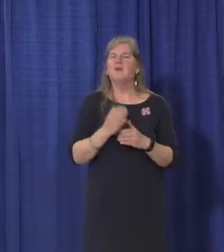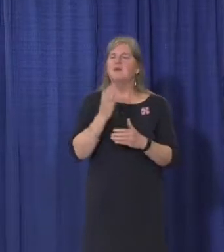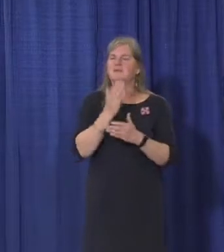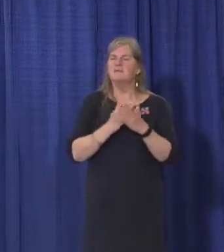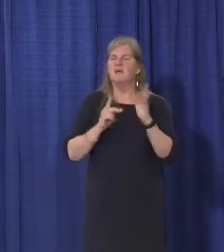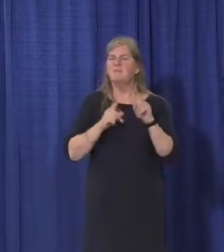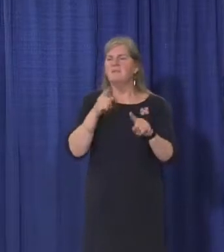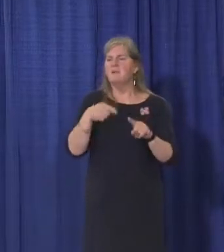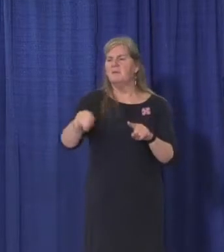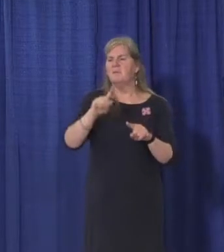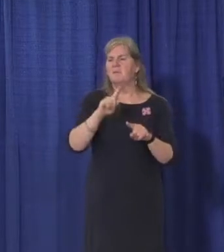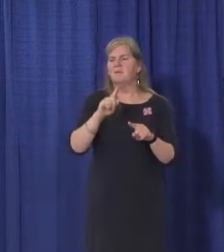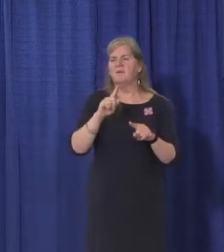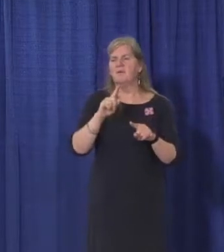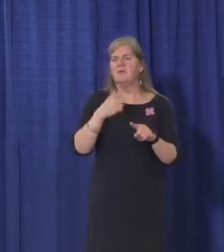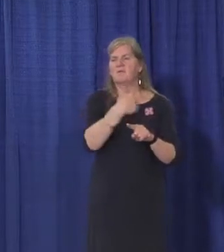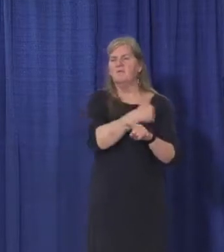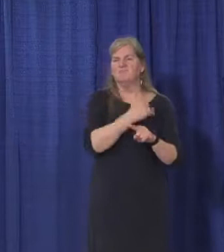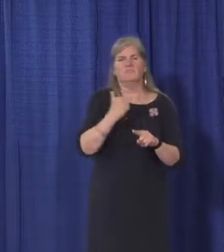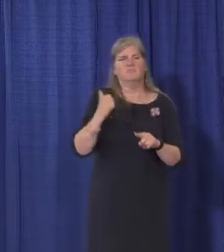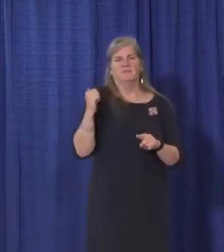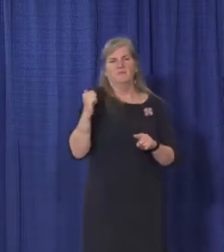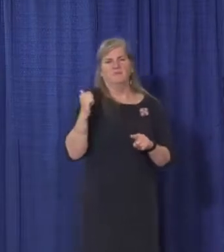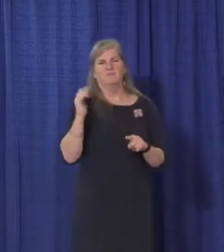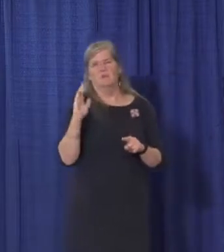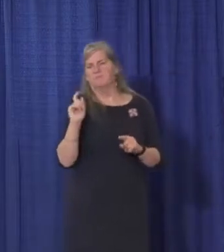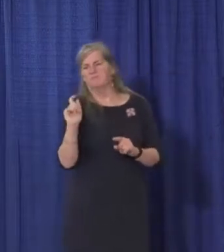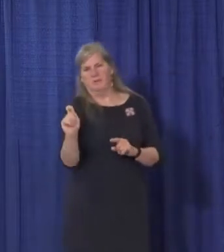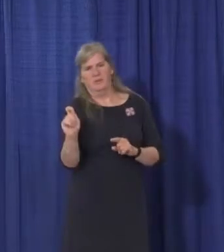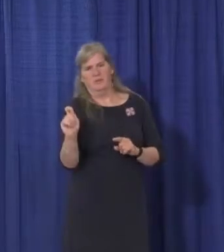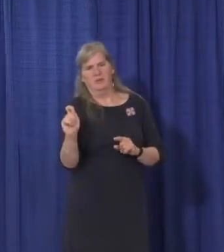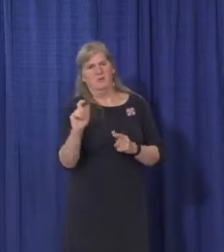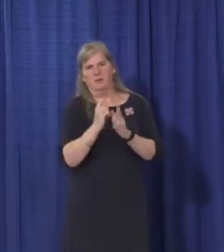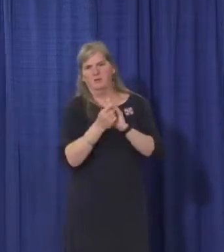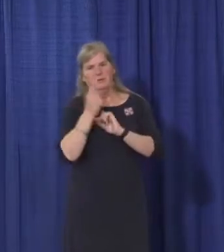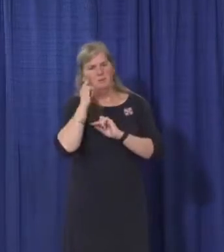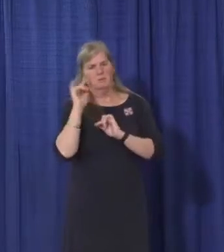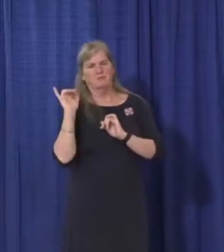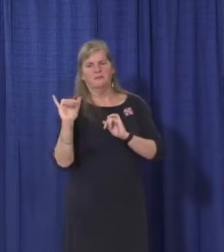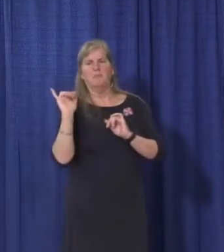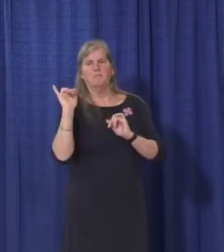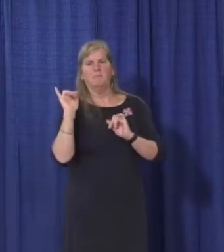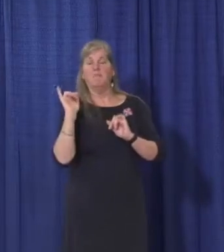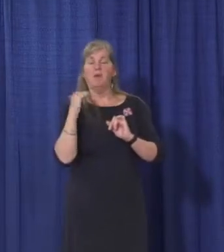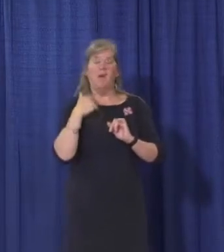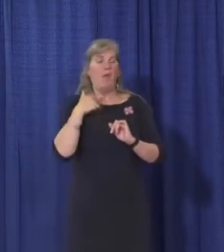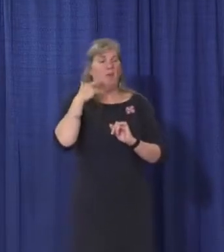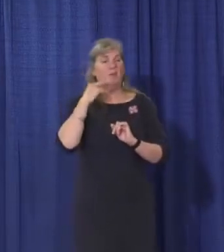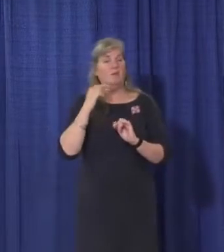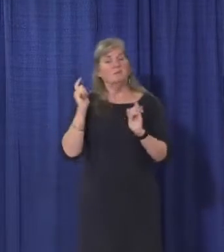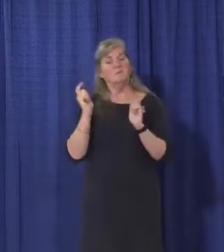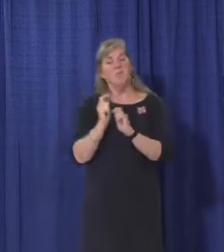refuses to I think we'll never come for vaccine but I think that's a pretty small